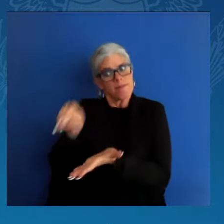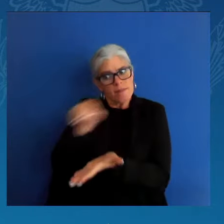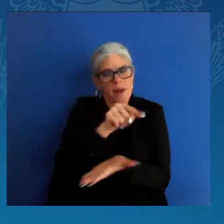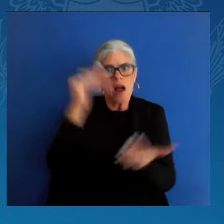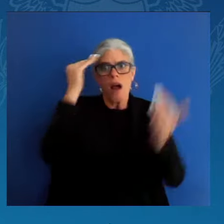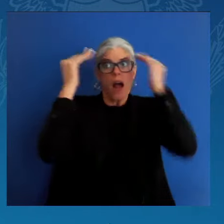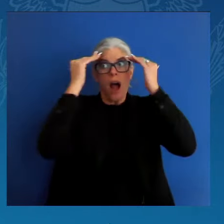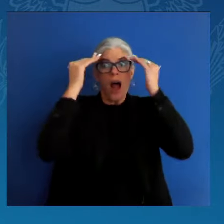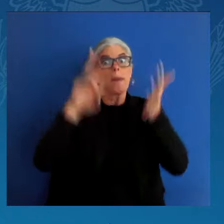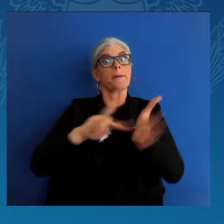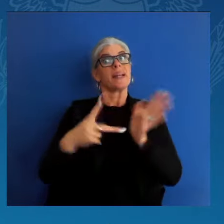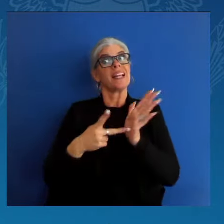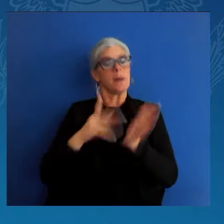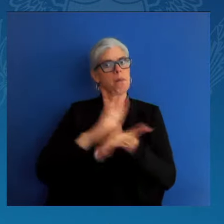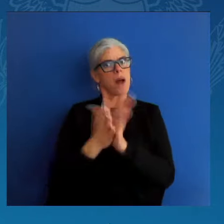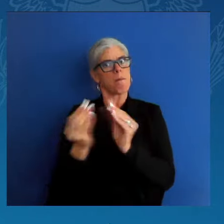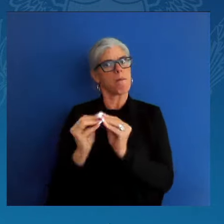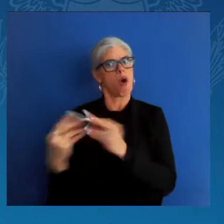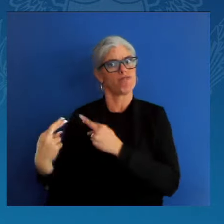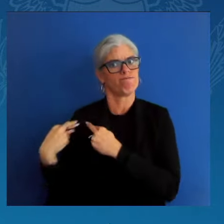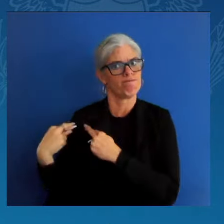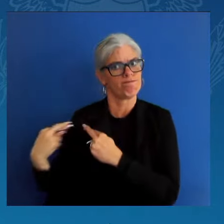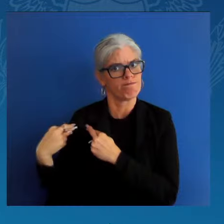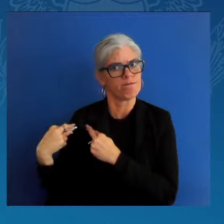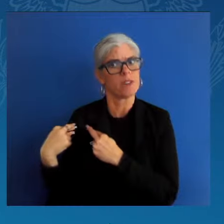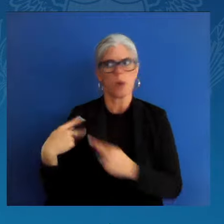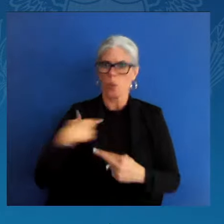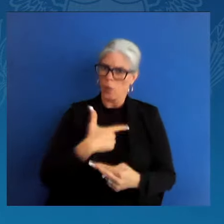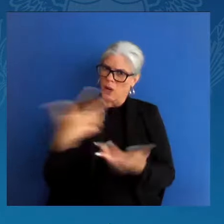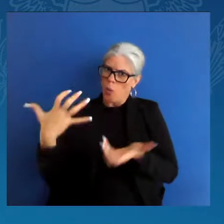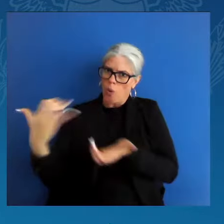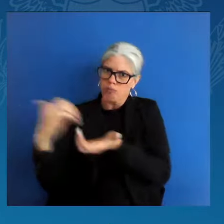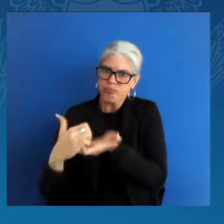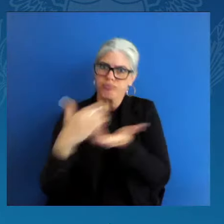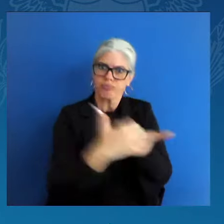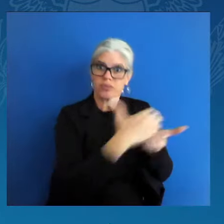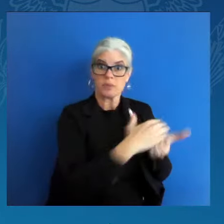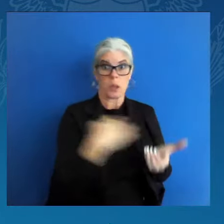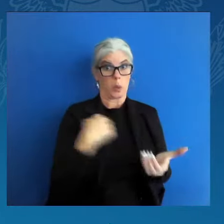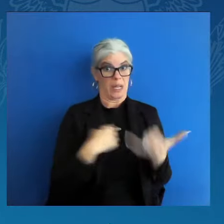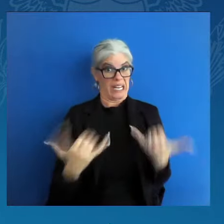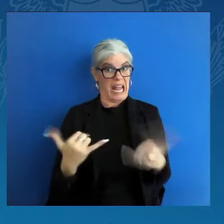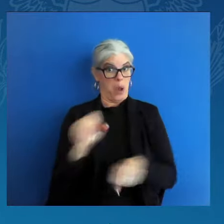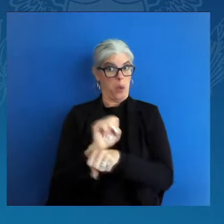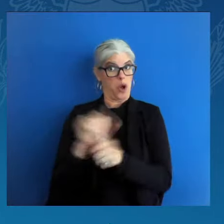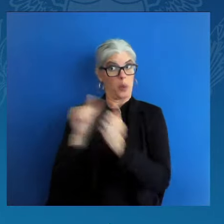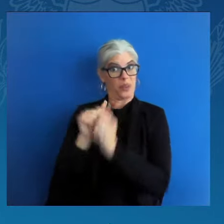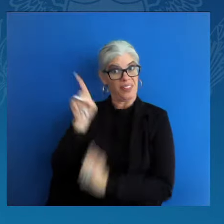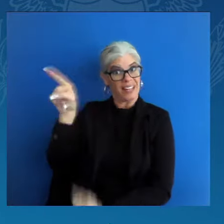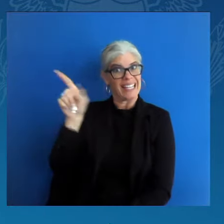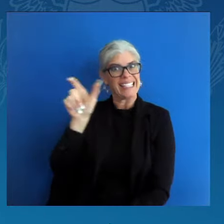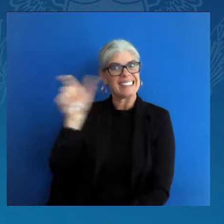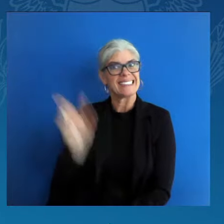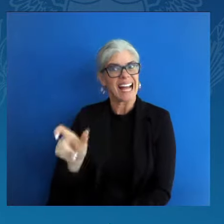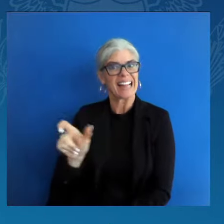And next year, we will launch a satellite to collect air pollution data across the Southern Hemisphere,